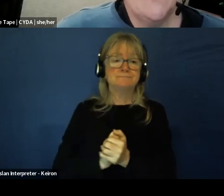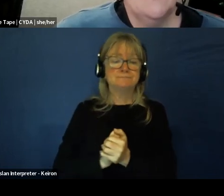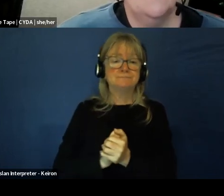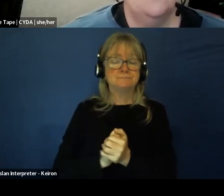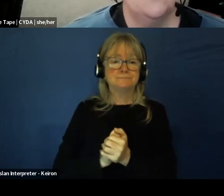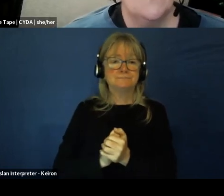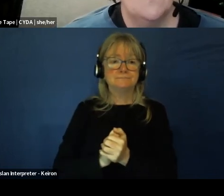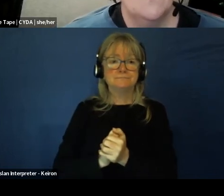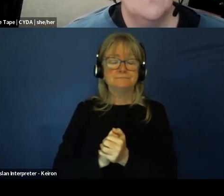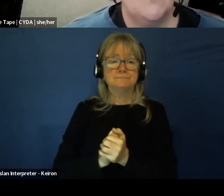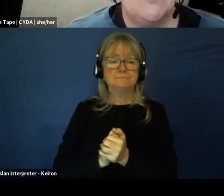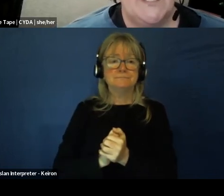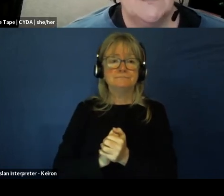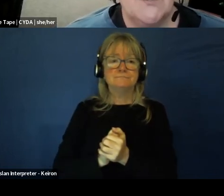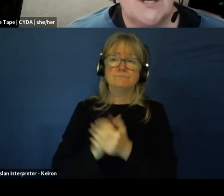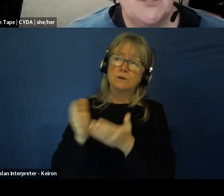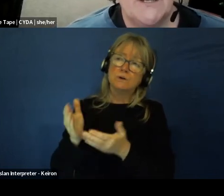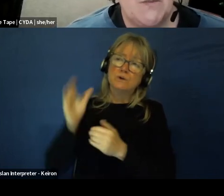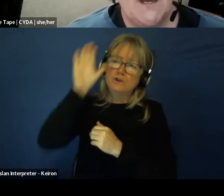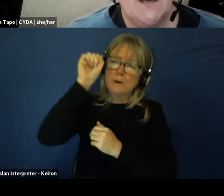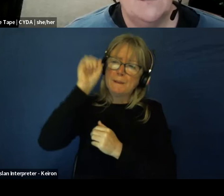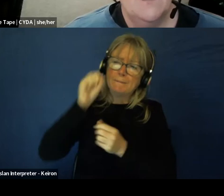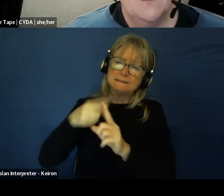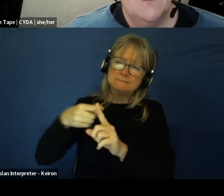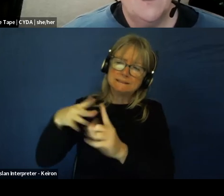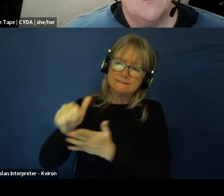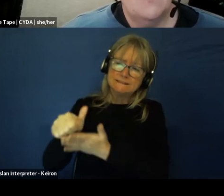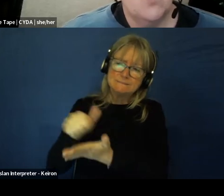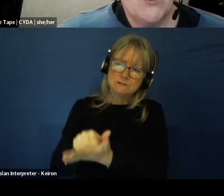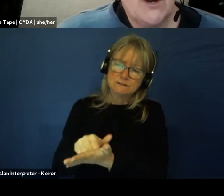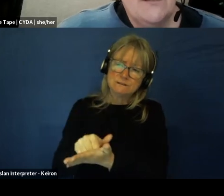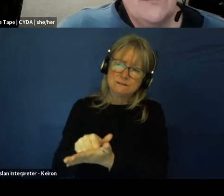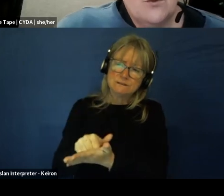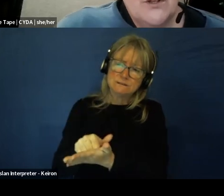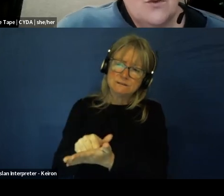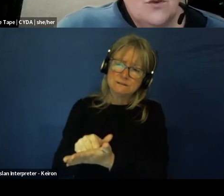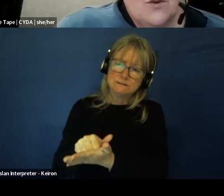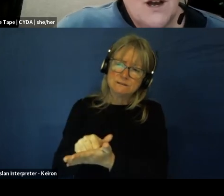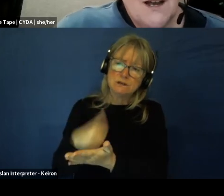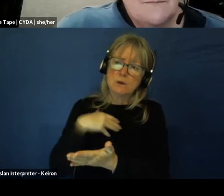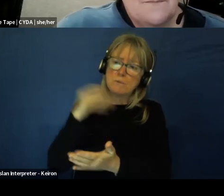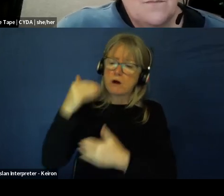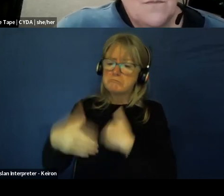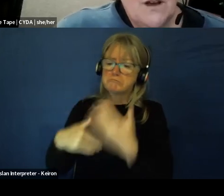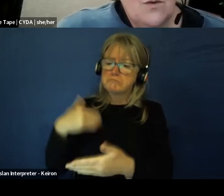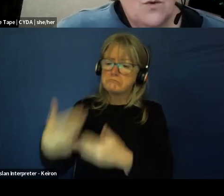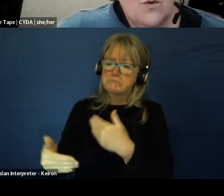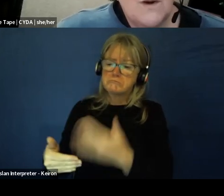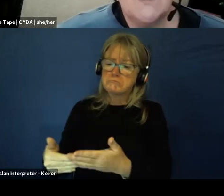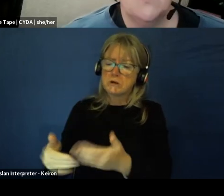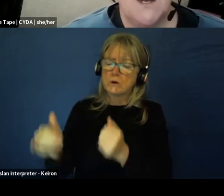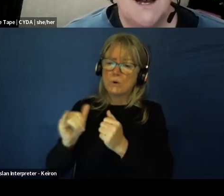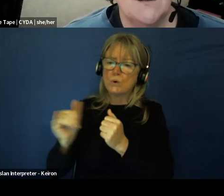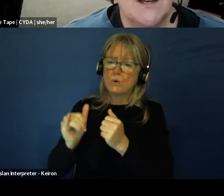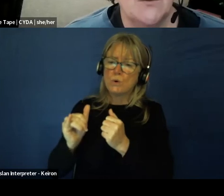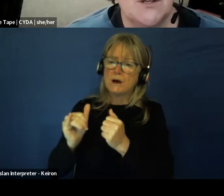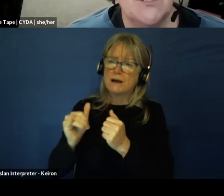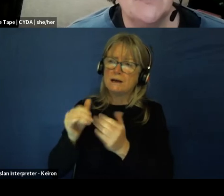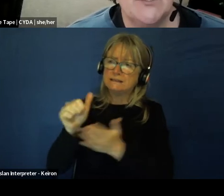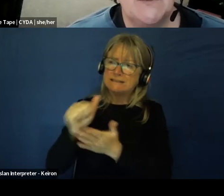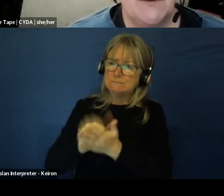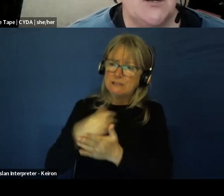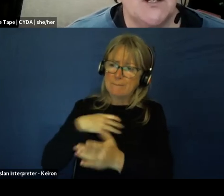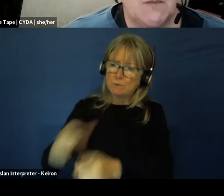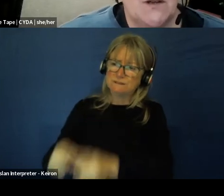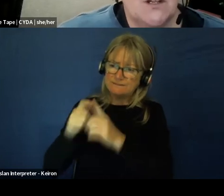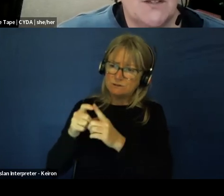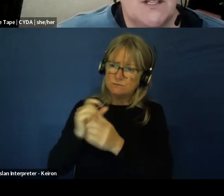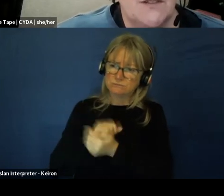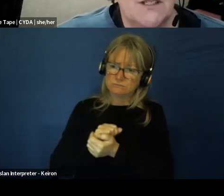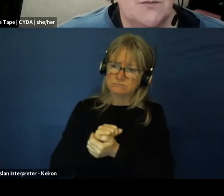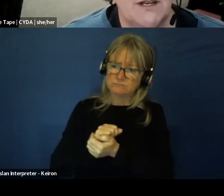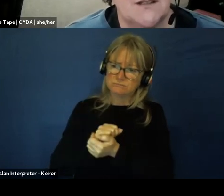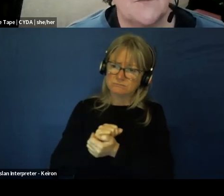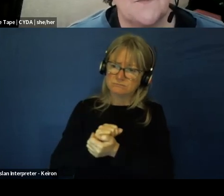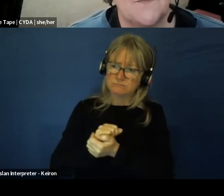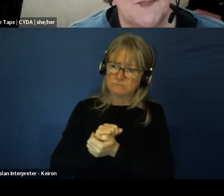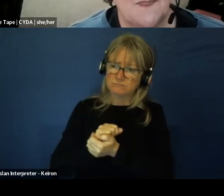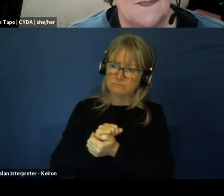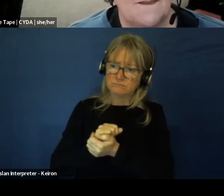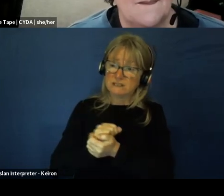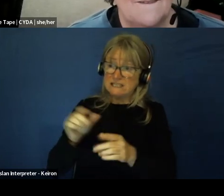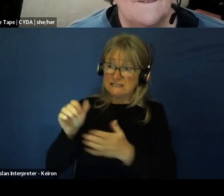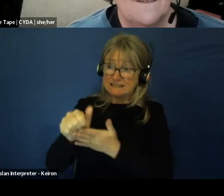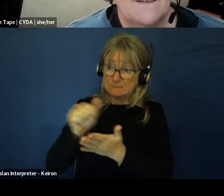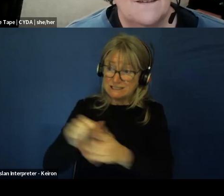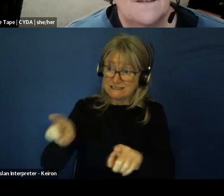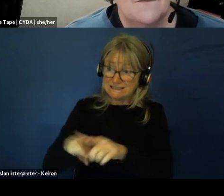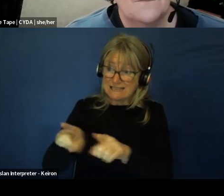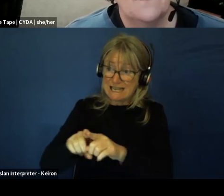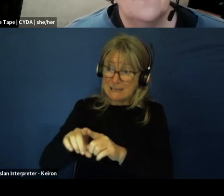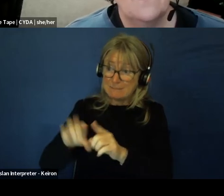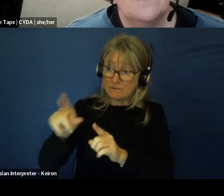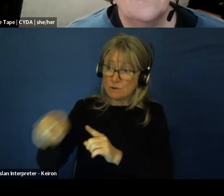Do you remember particular subjects being more straightforward or, or ones that were harder like was there a difference between you experience across different subjects